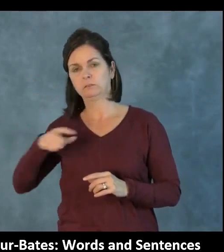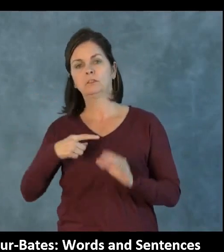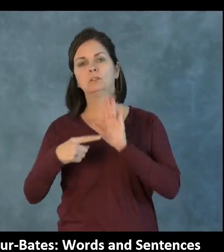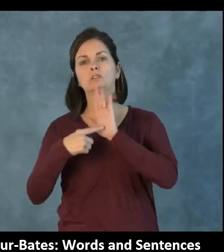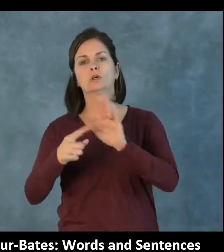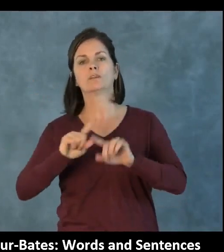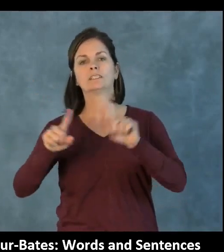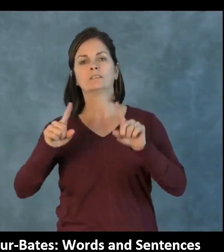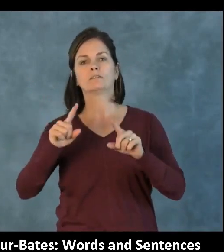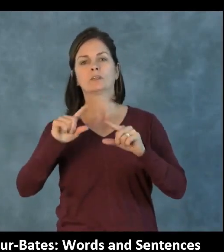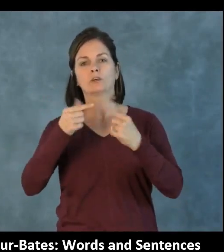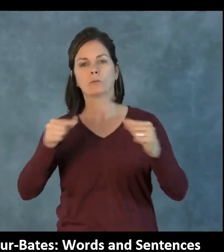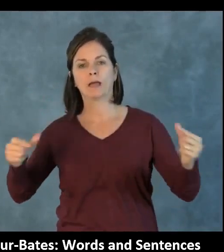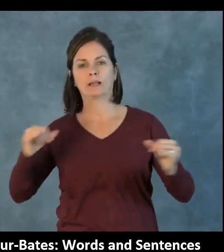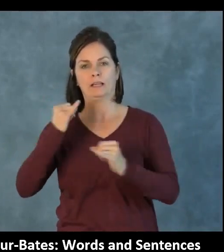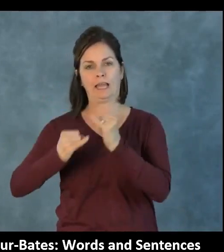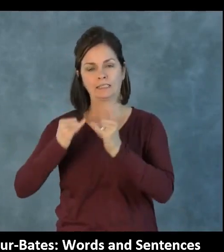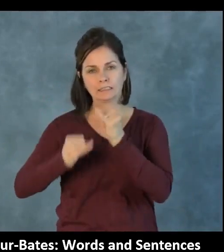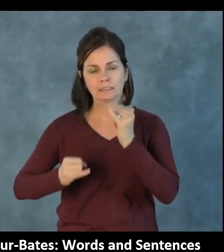with the percentage of children, who are using